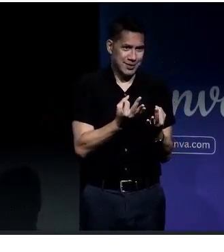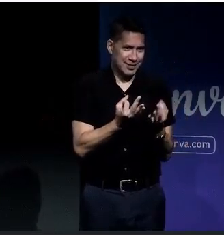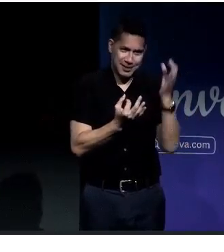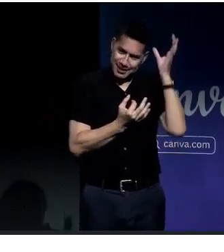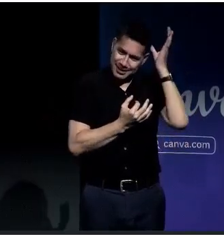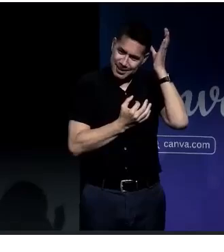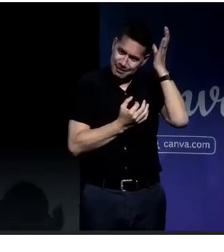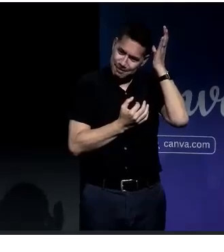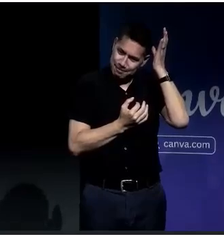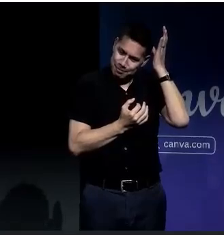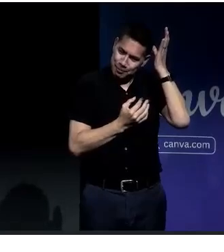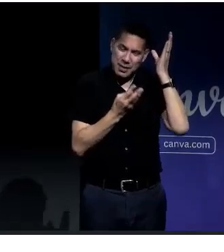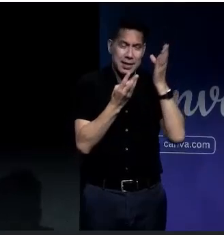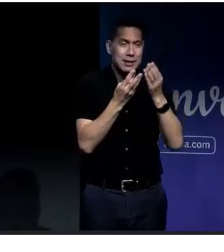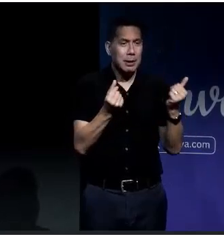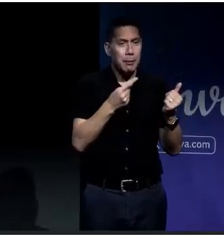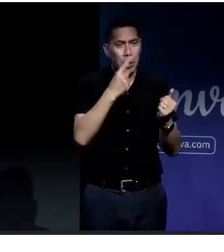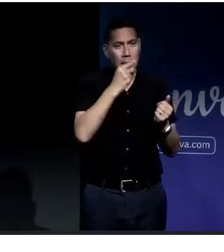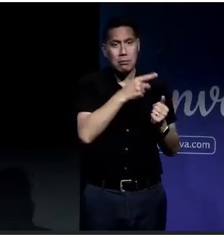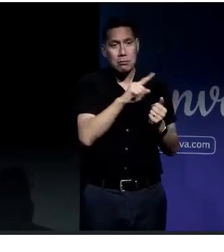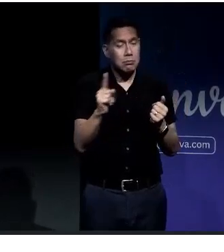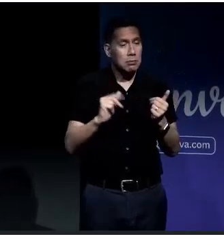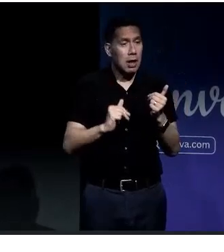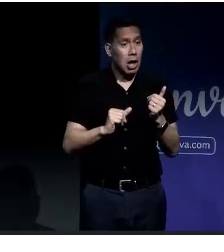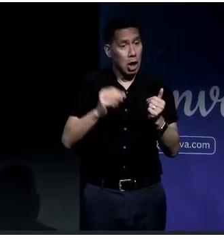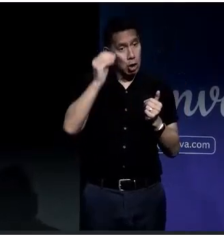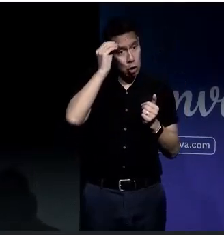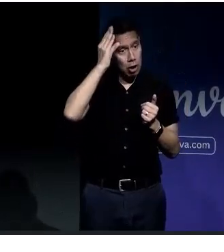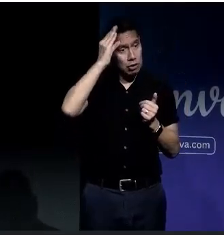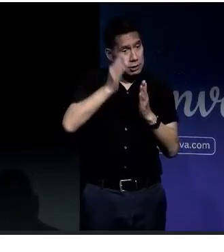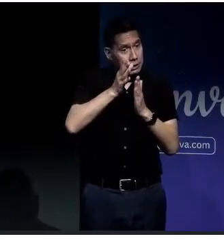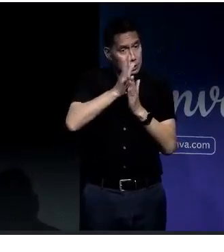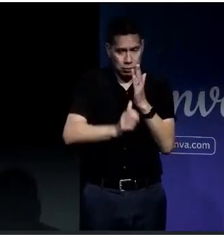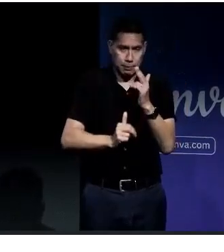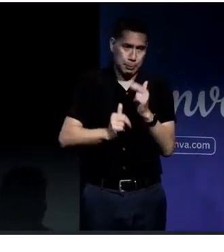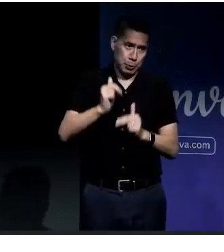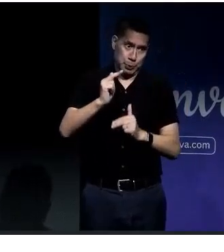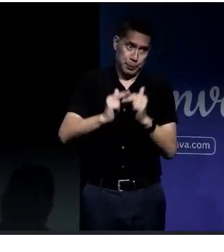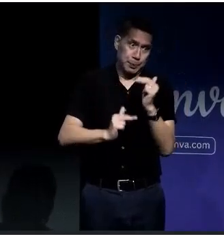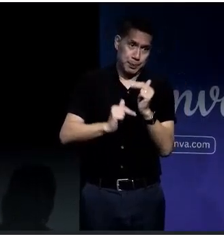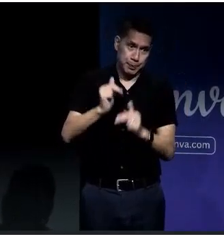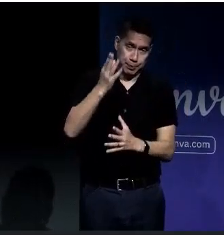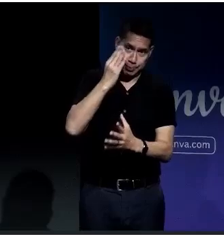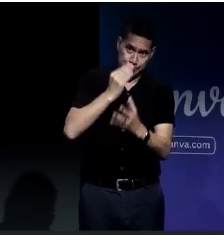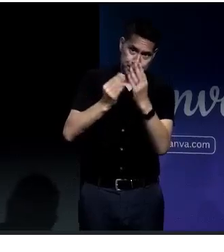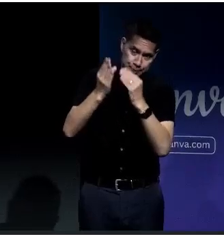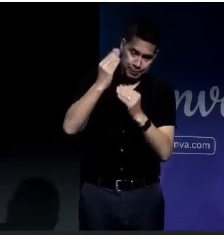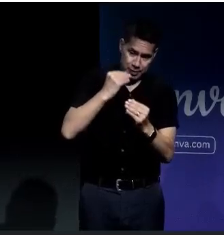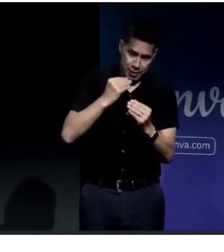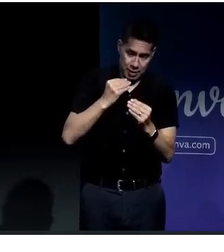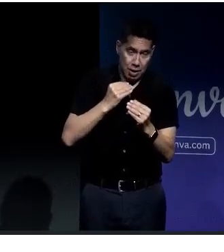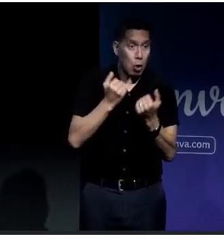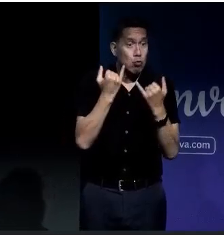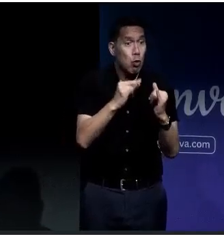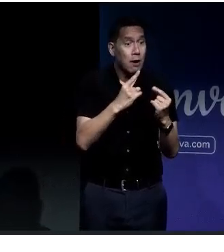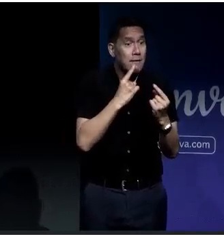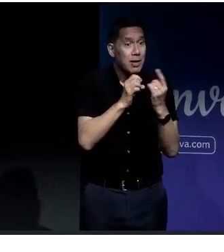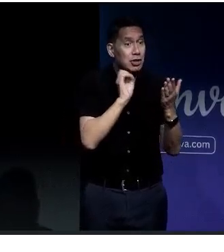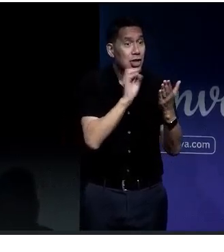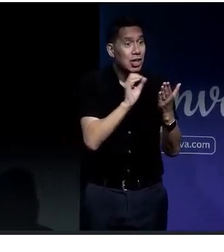So, some things you can do, uh, to build up your knowledge and skills. Um, beware of misinformation online, because there's a lot of different people